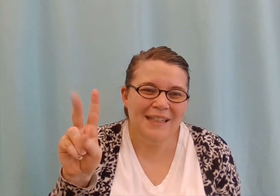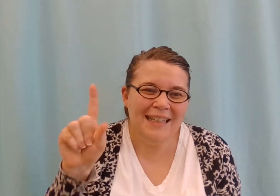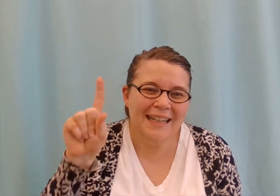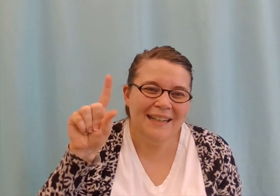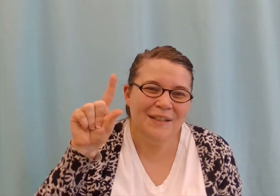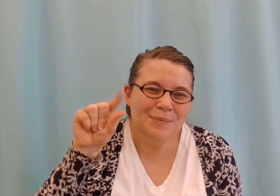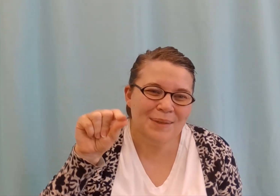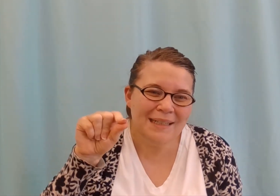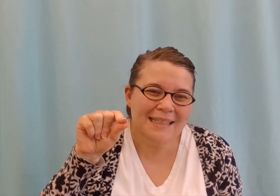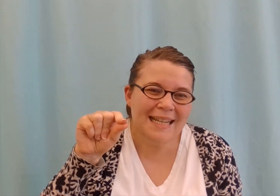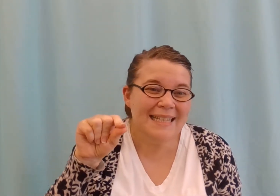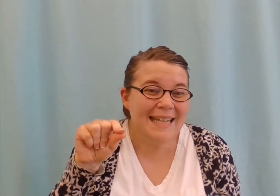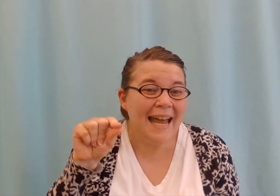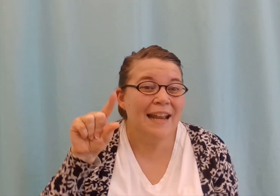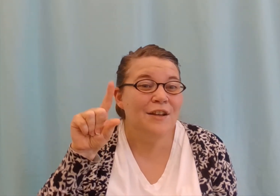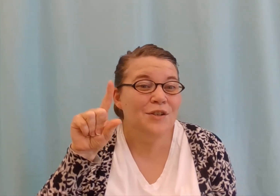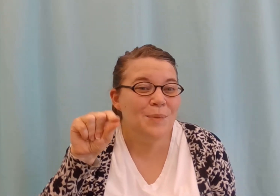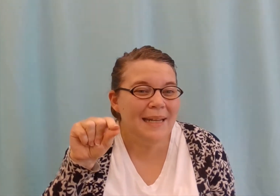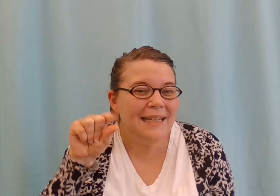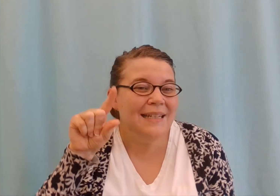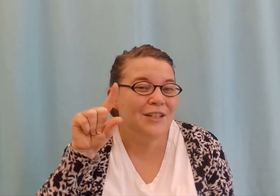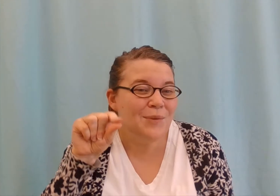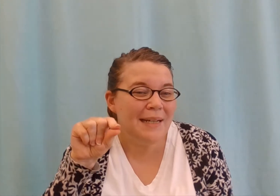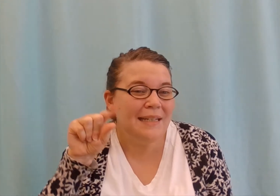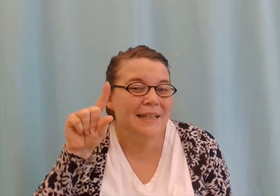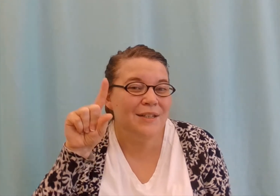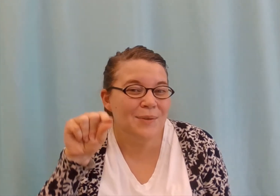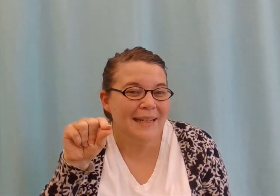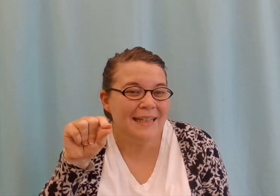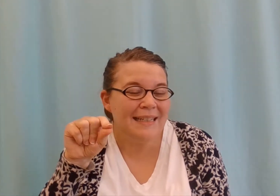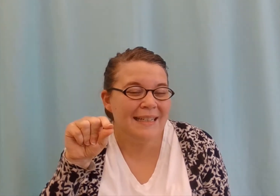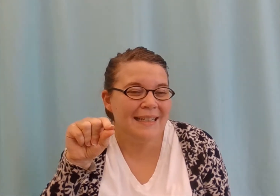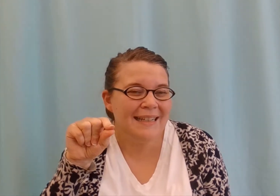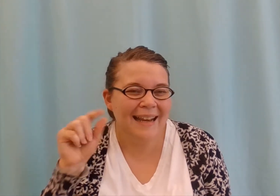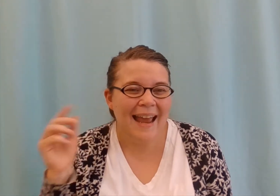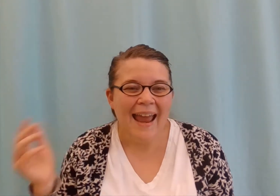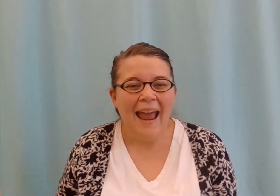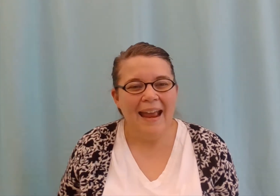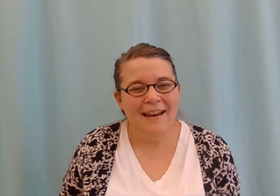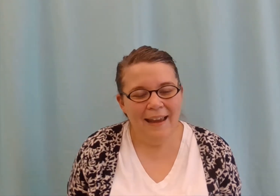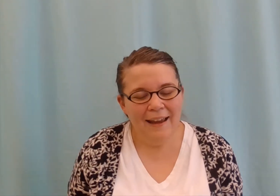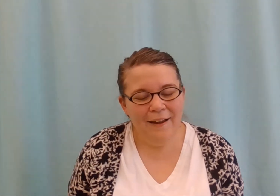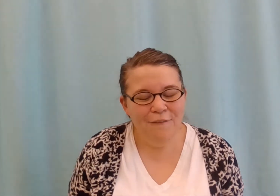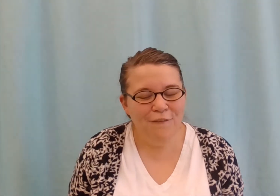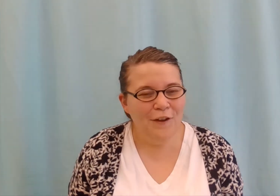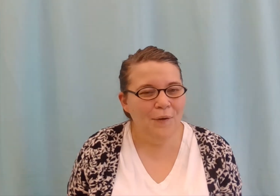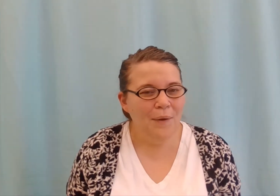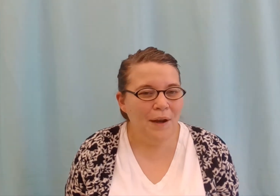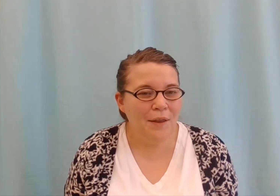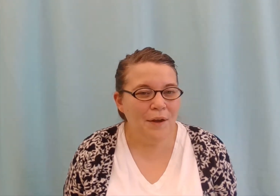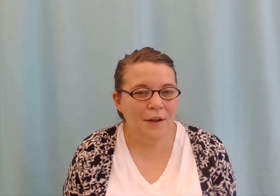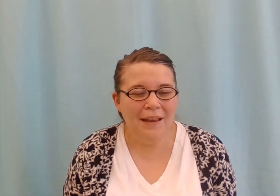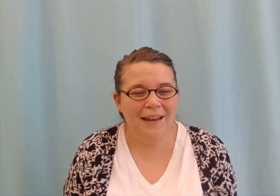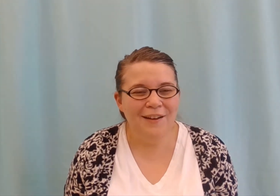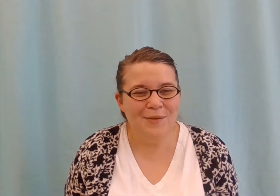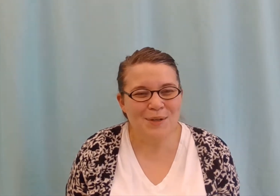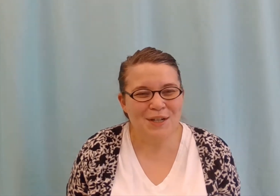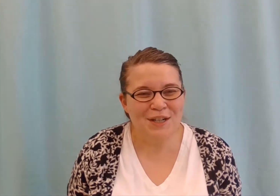little birds, they said "tweet, tweet, tweet." And in flew another little bird.